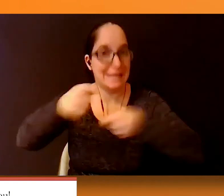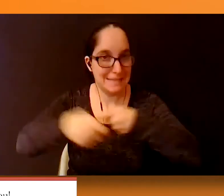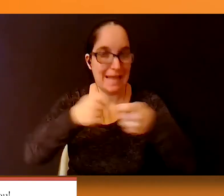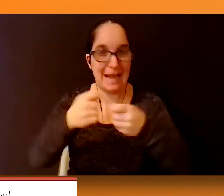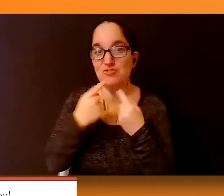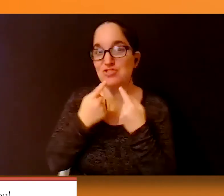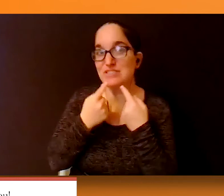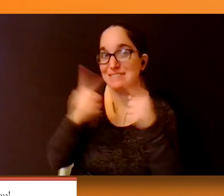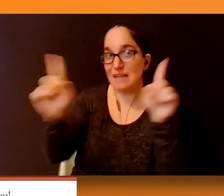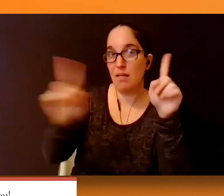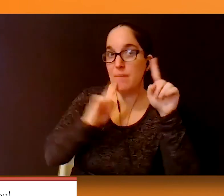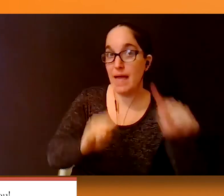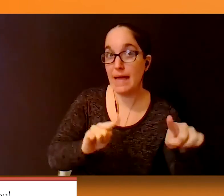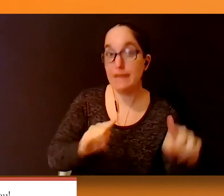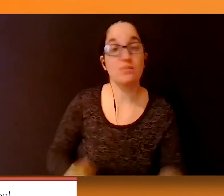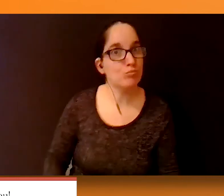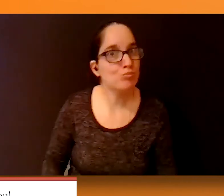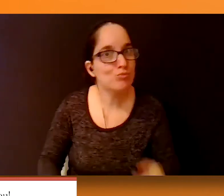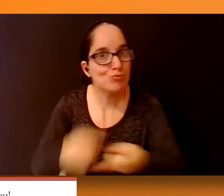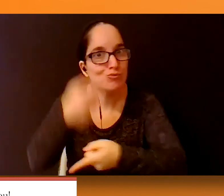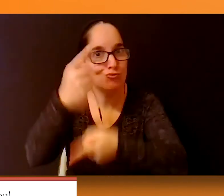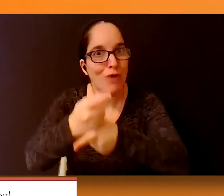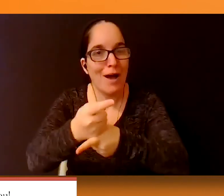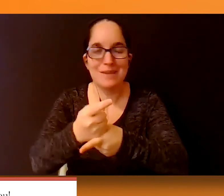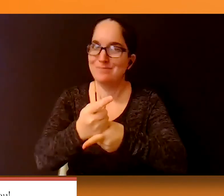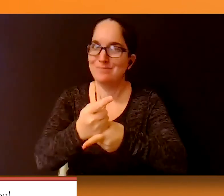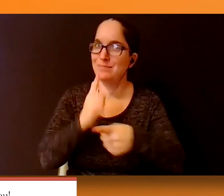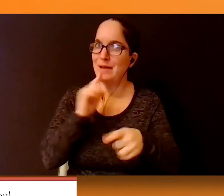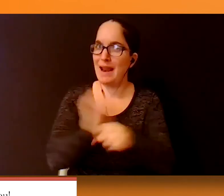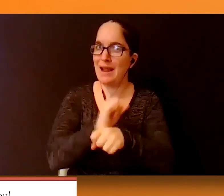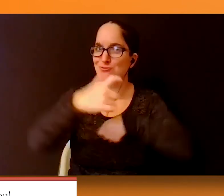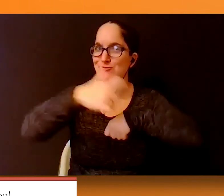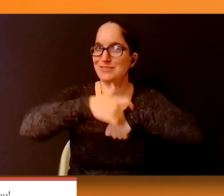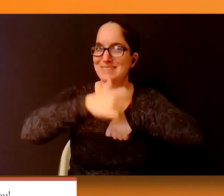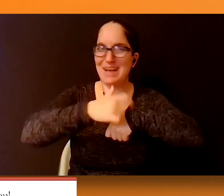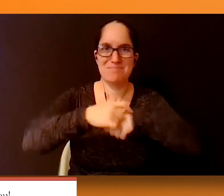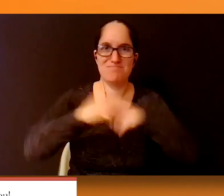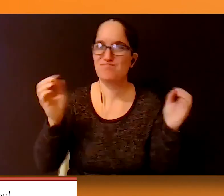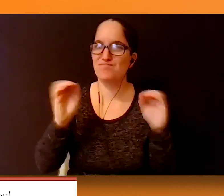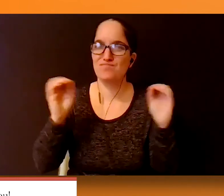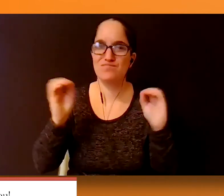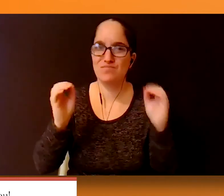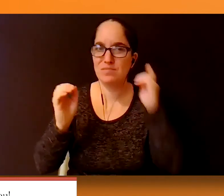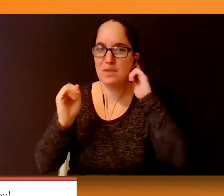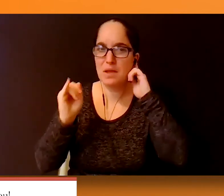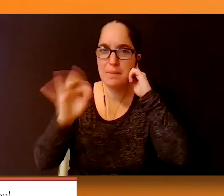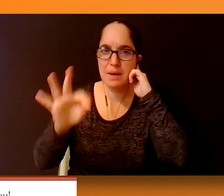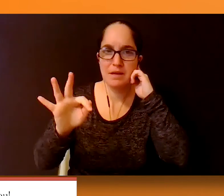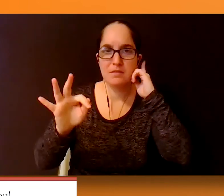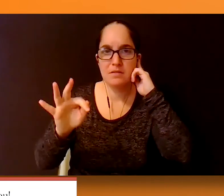Yes, that exactly. And it really doesn't take that much time. And if you get into the habit,